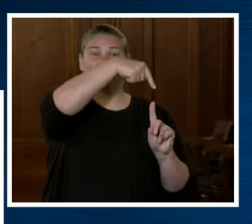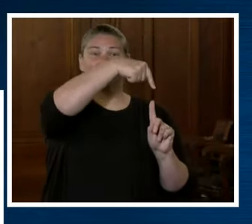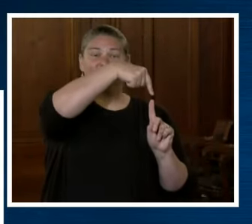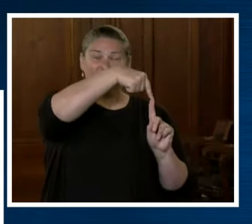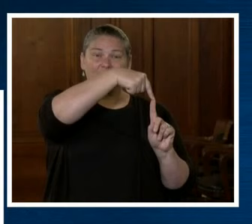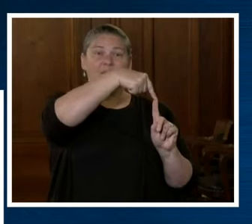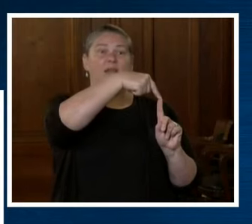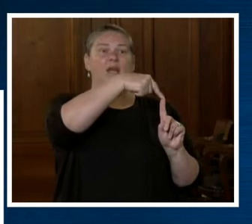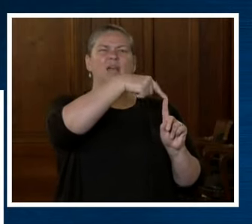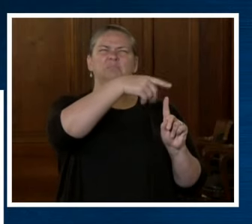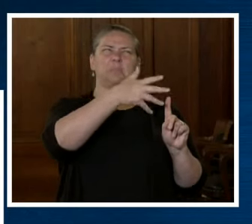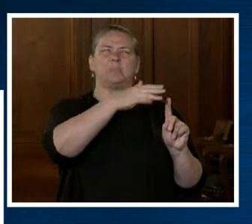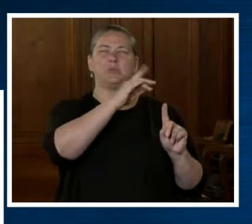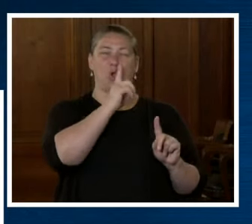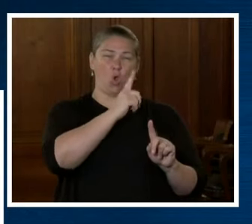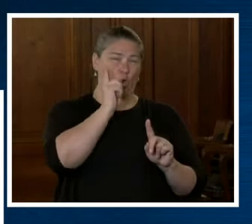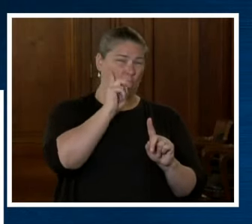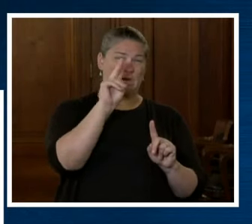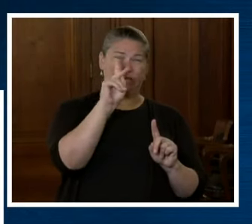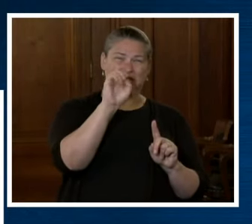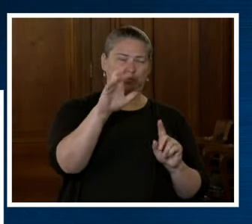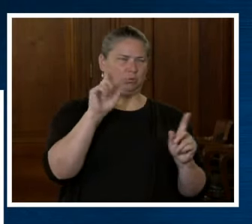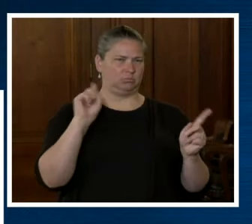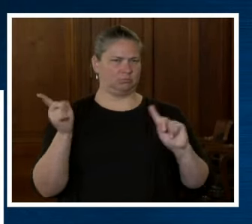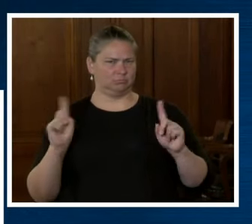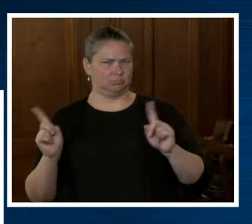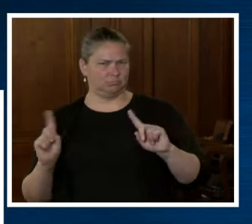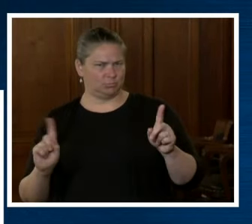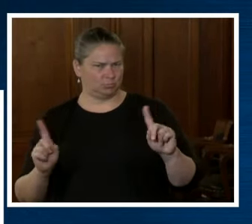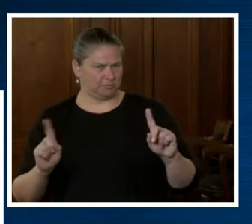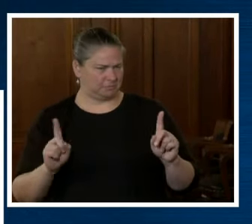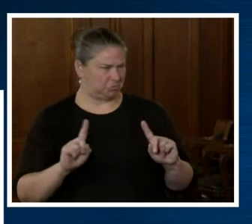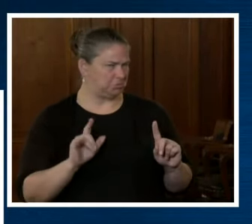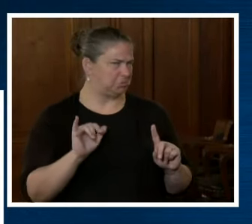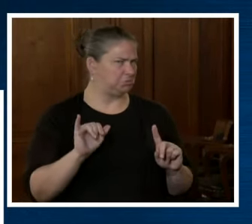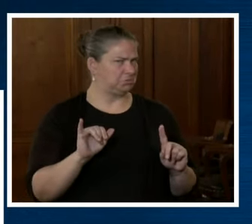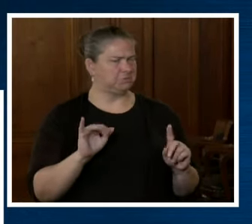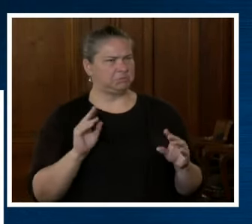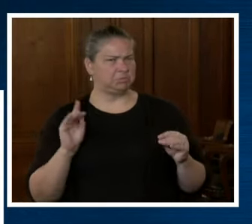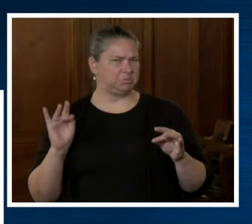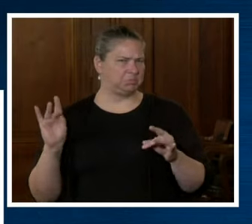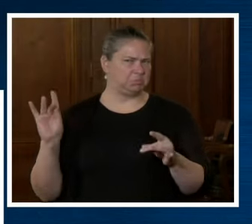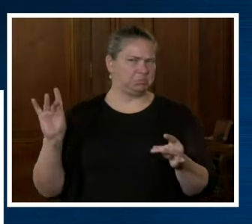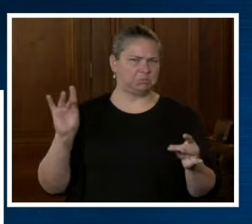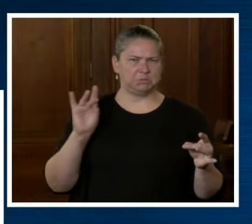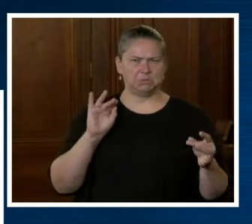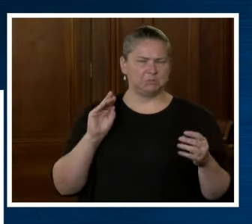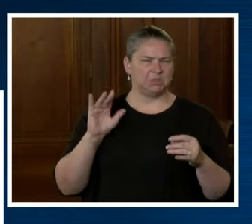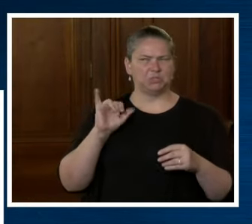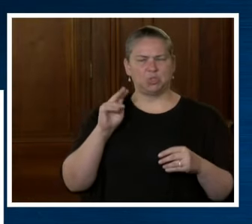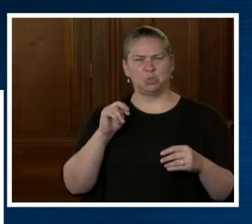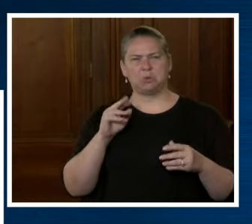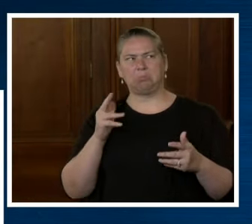TAKE DECISIVE ACTION. KNOWING THAT THE PPE WASN'T THERE WAS ALL MANUFACTURED